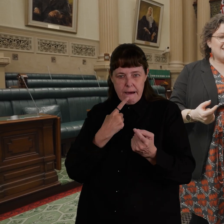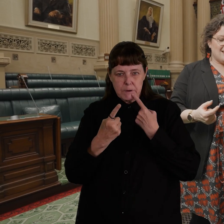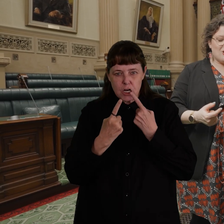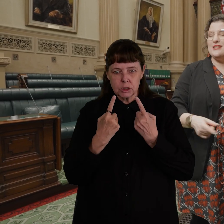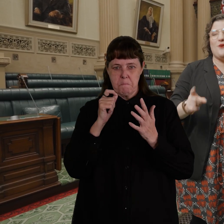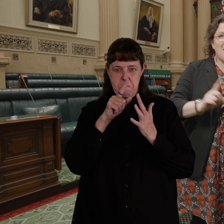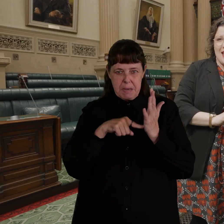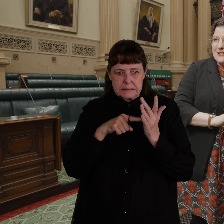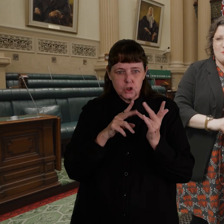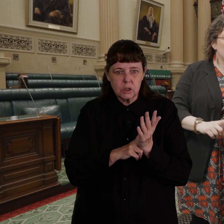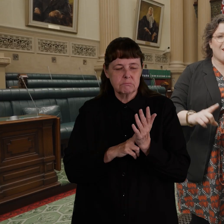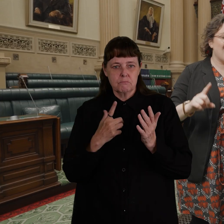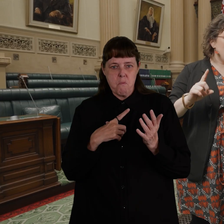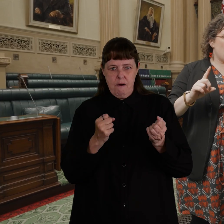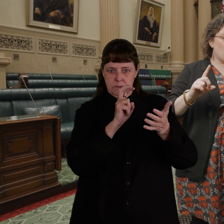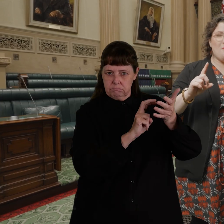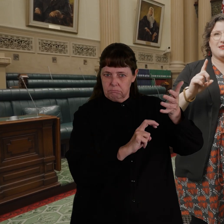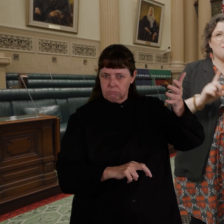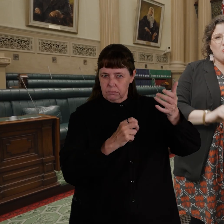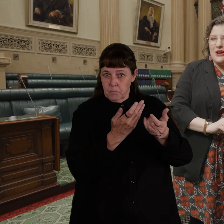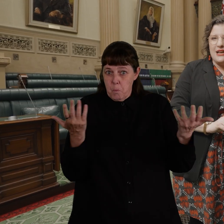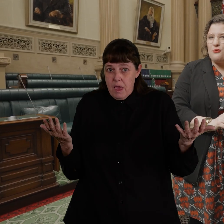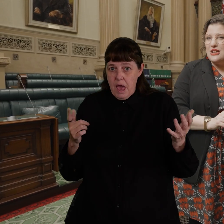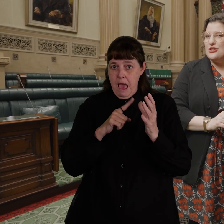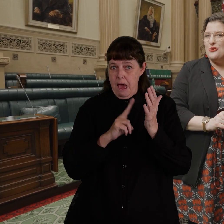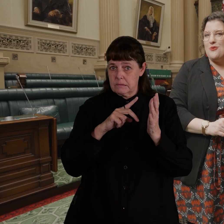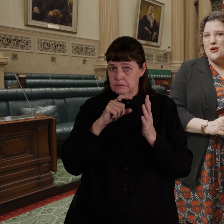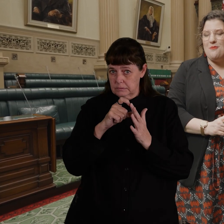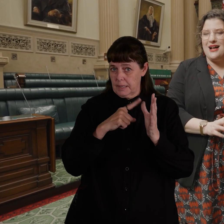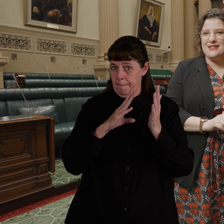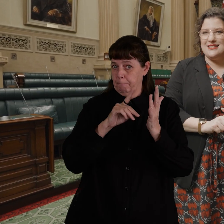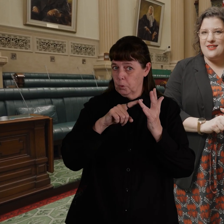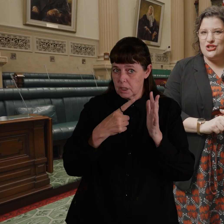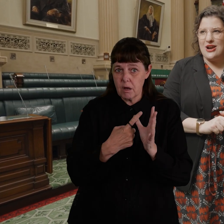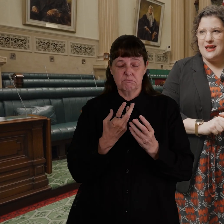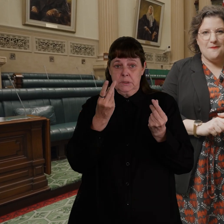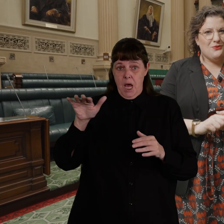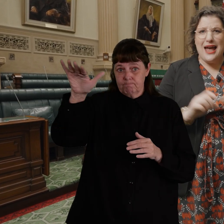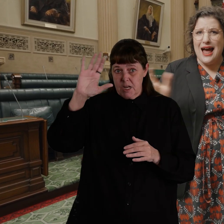has signatures from Andamooka from some really regional and remote parts of South Australia.